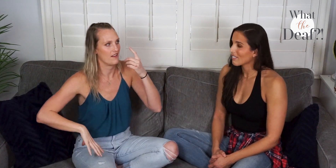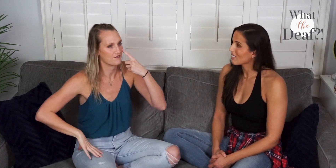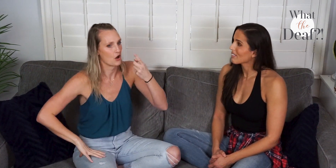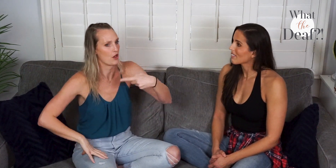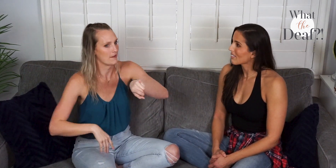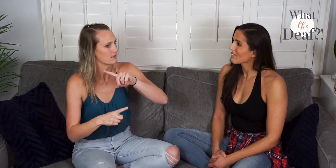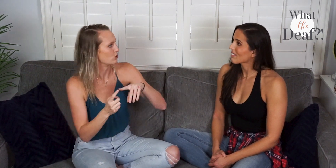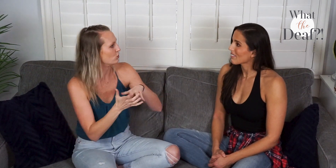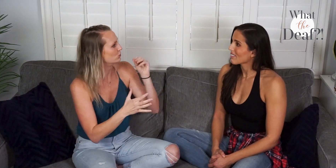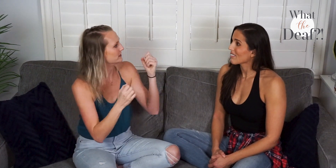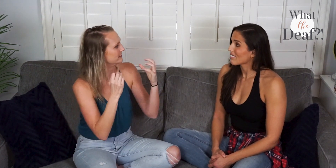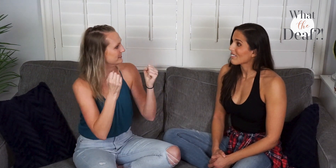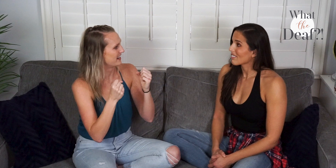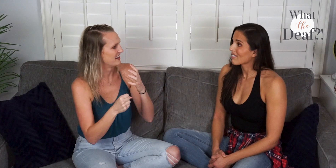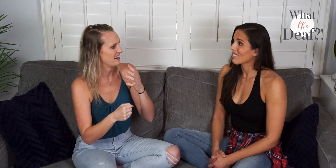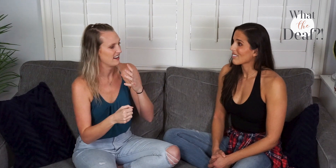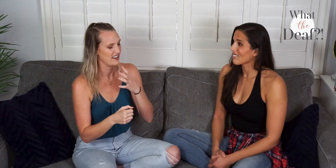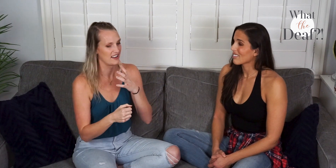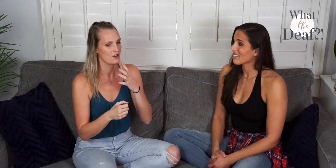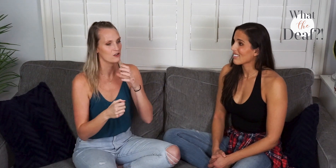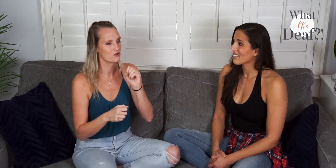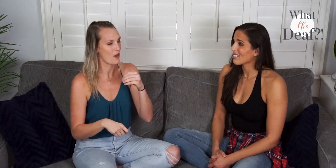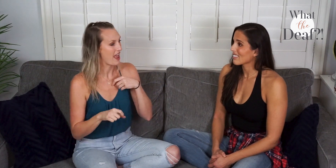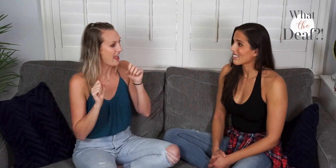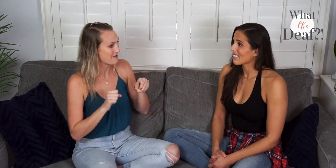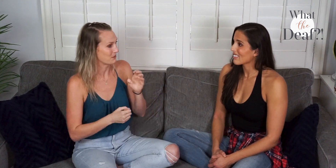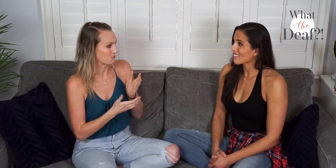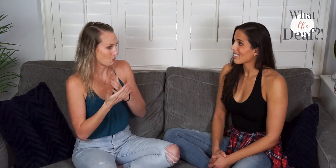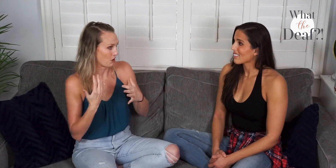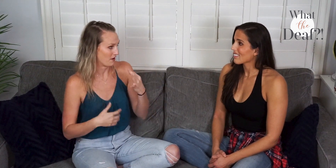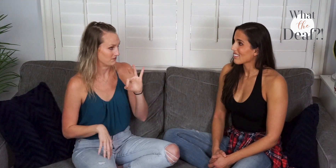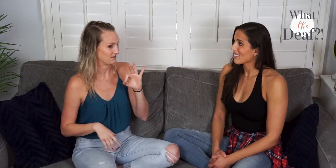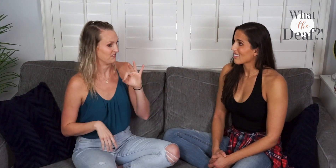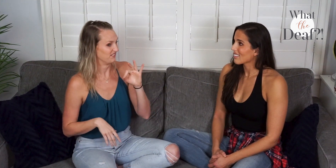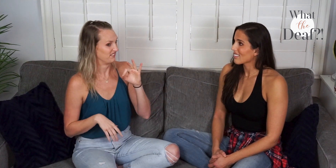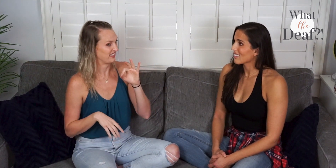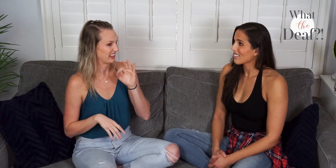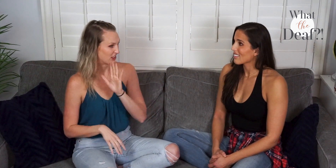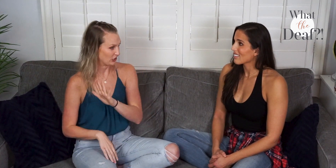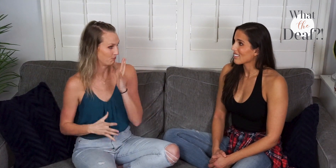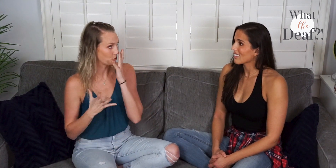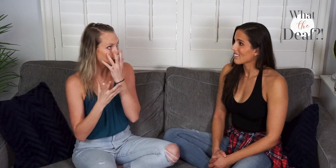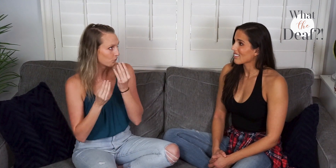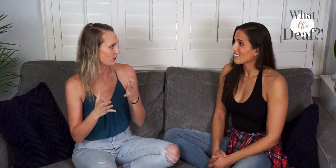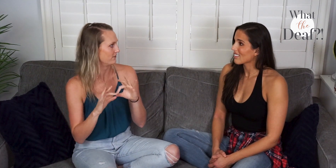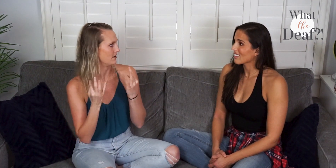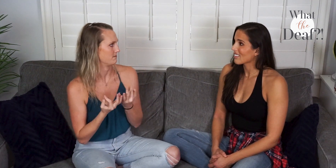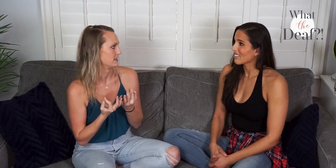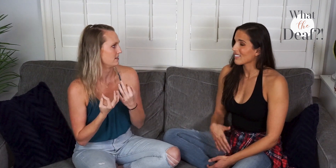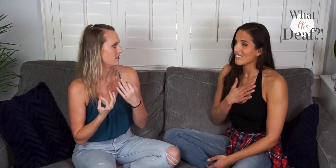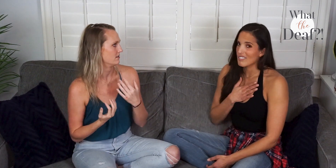of learning sign language so that I could be a part of their beautiful family.